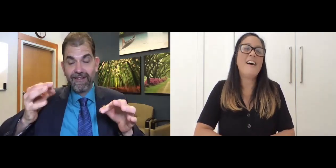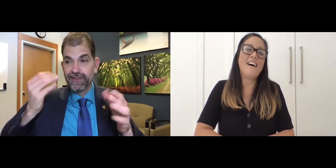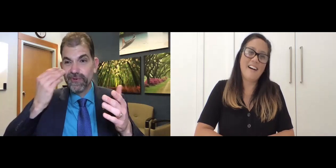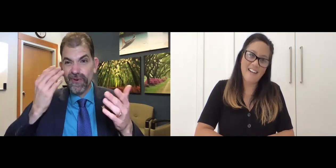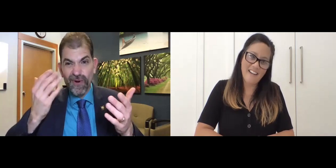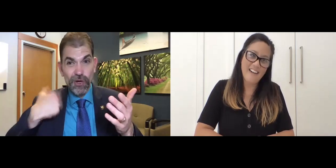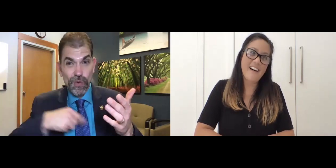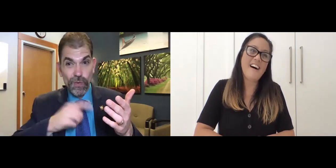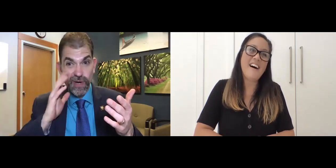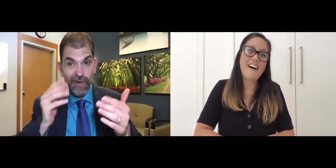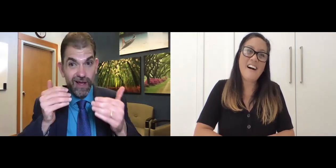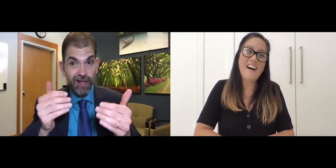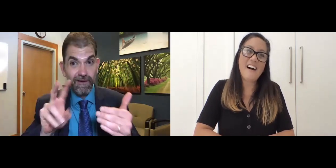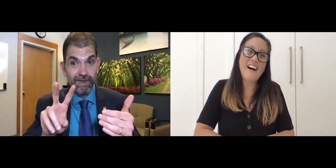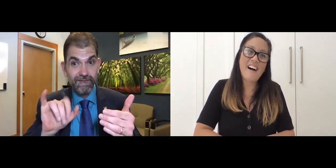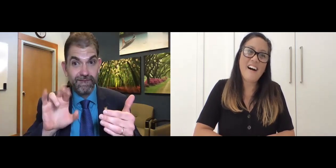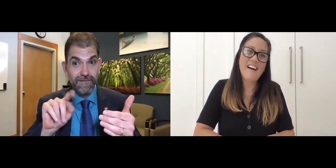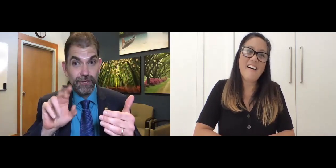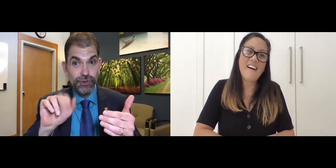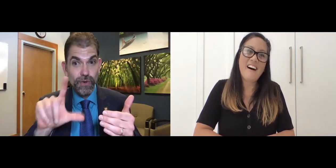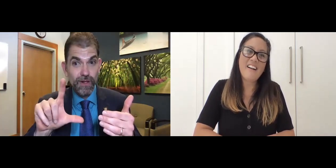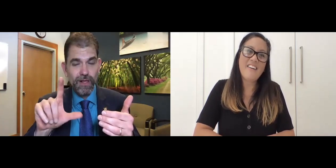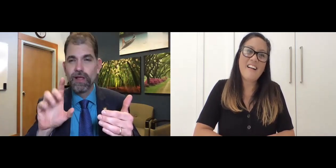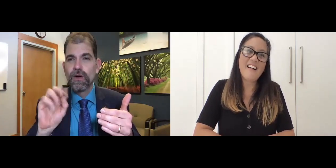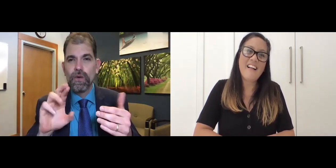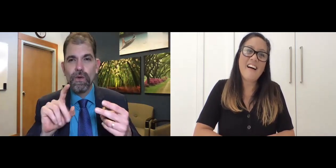decided where we'll have it,